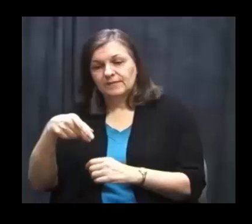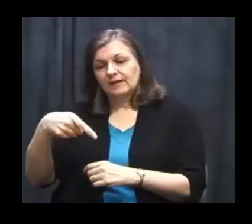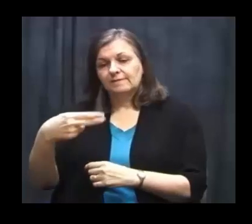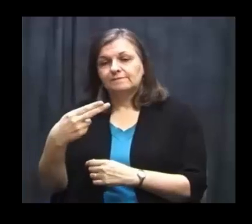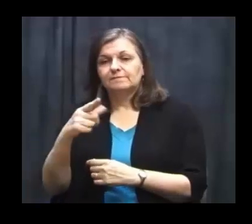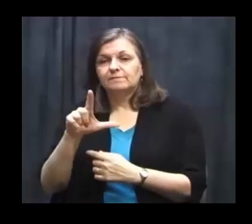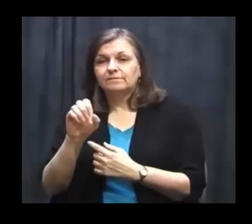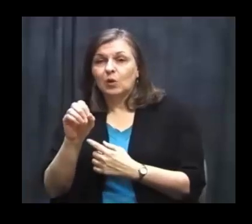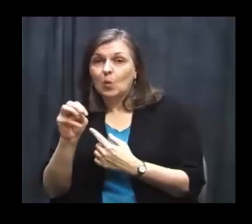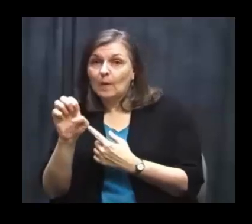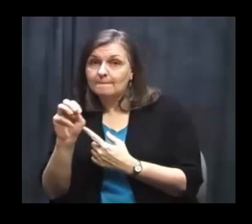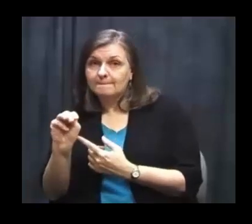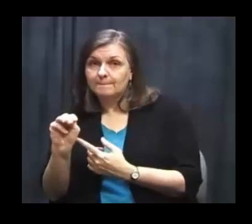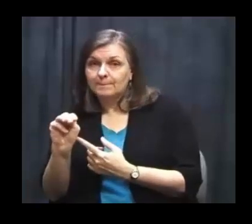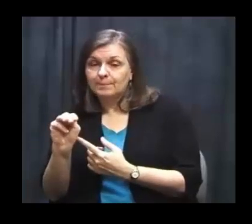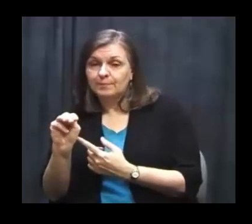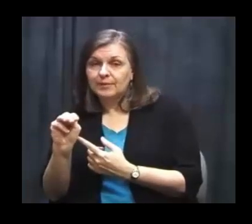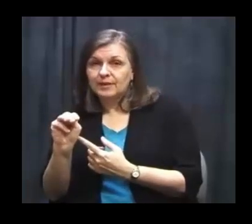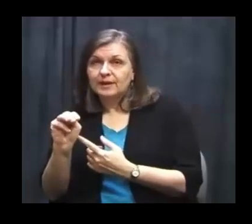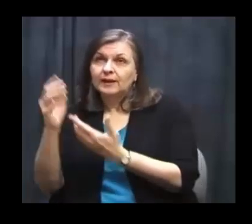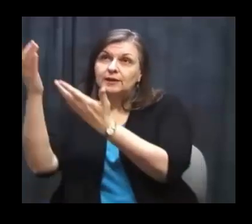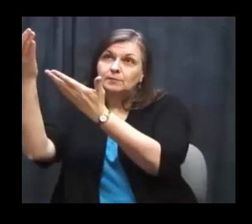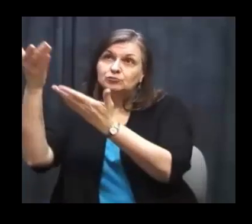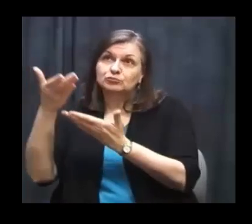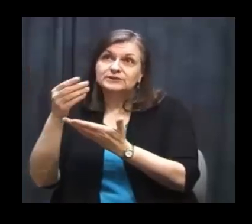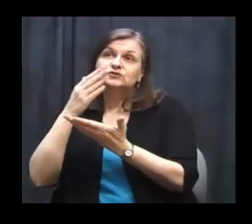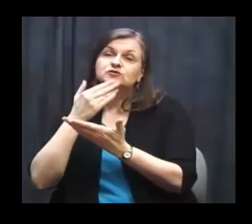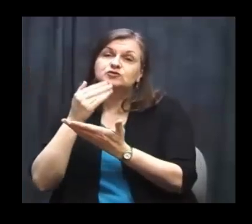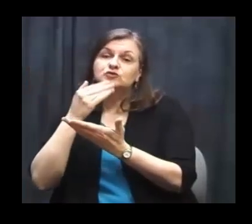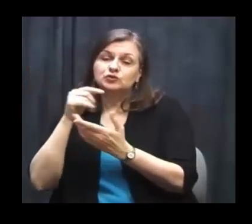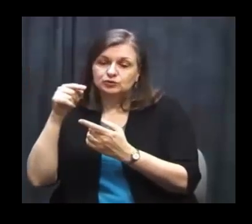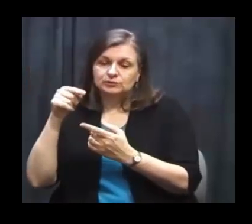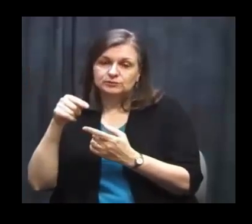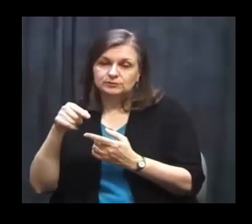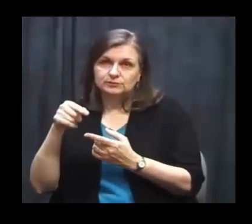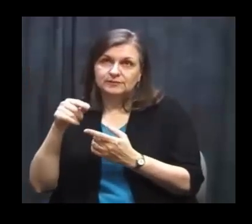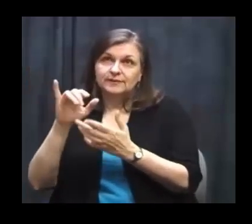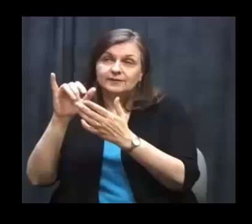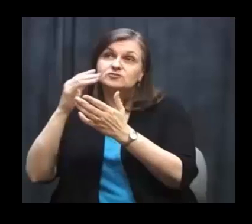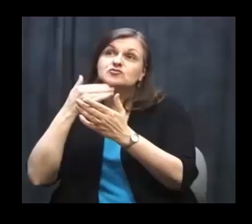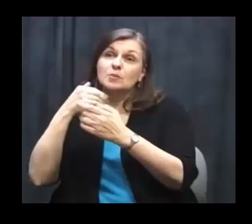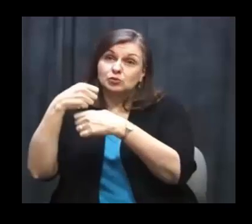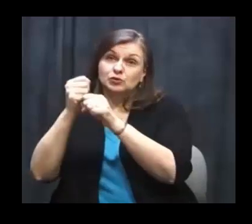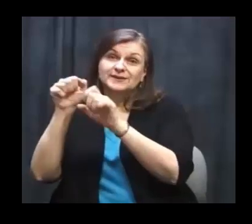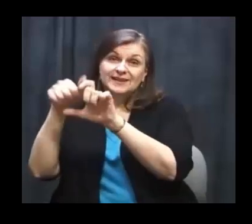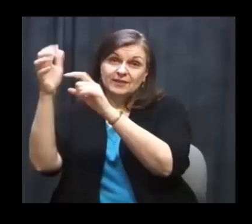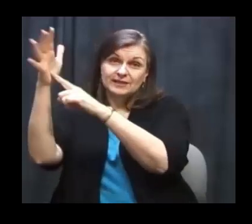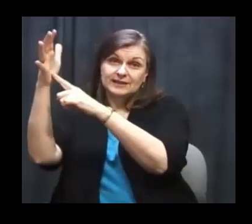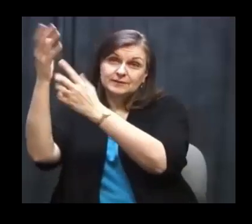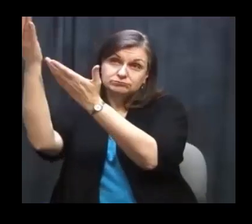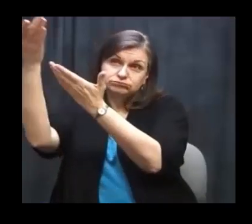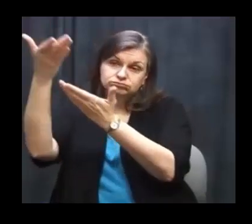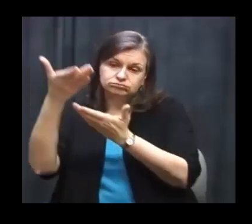Phloem is going to be primarily responsible for returning sugars to the plant that are produced in the leaves